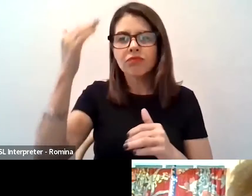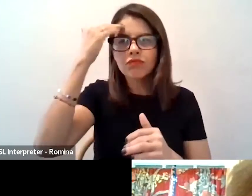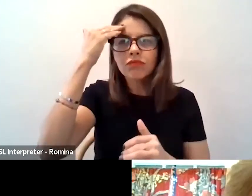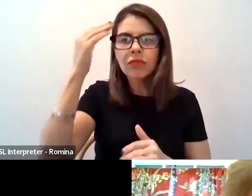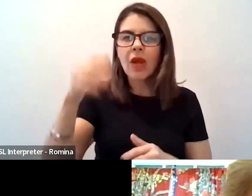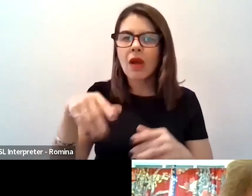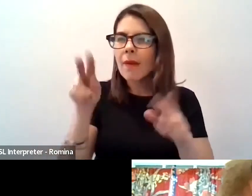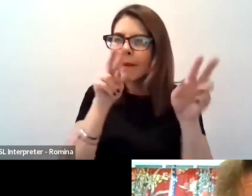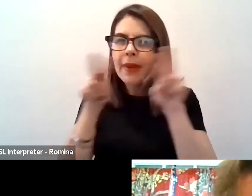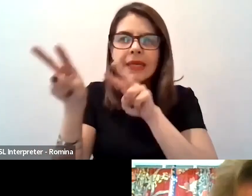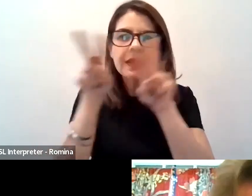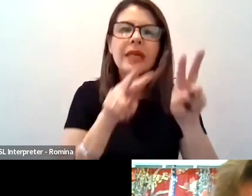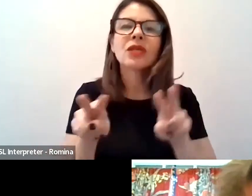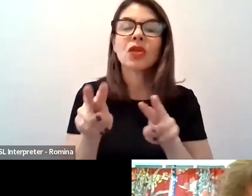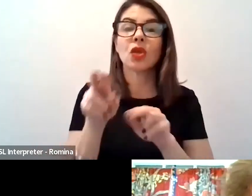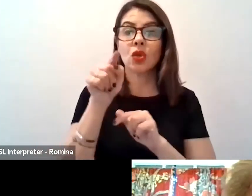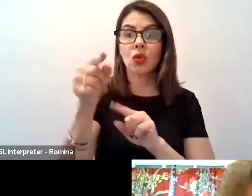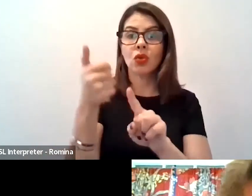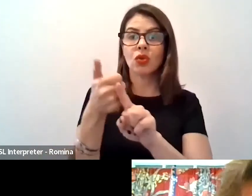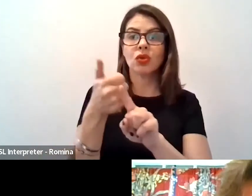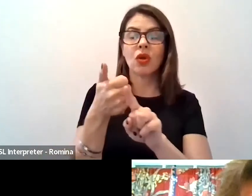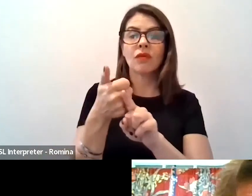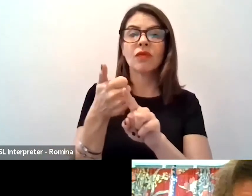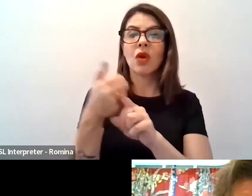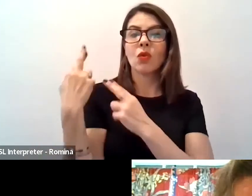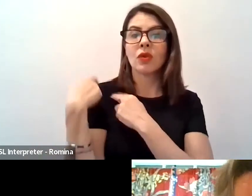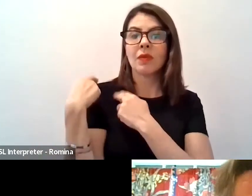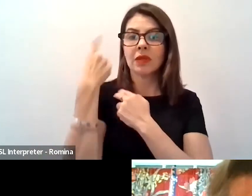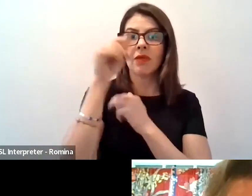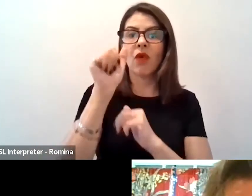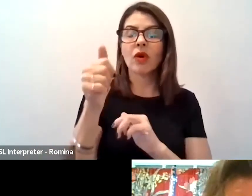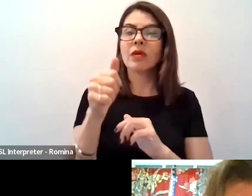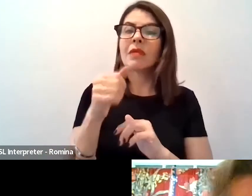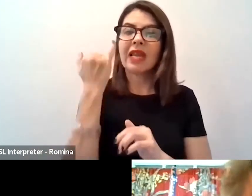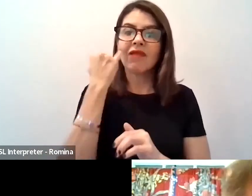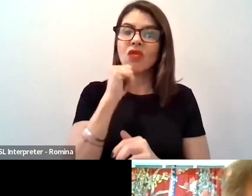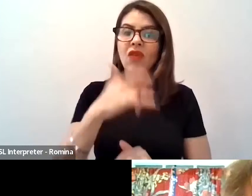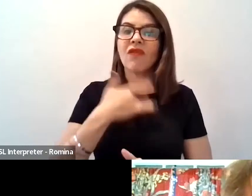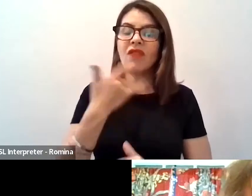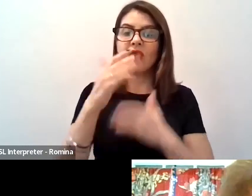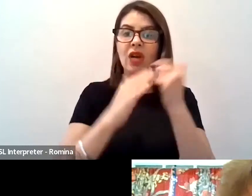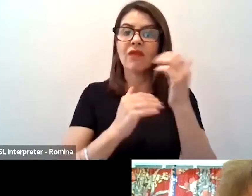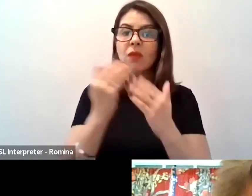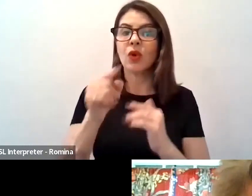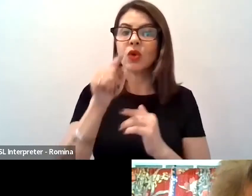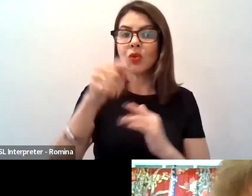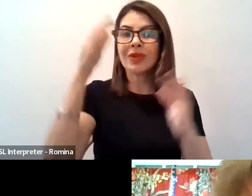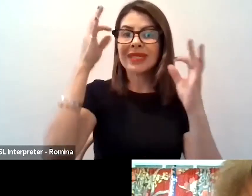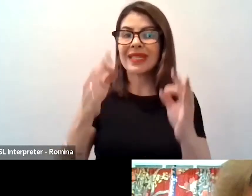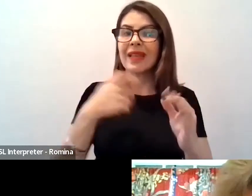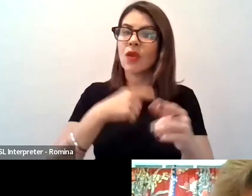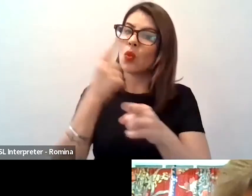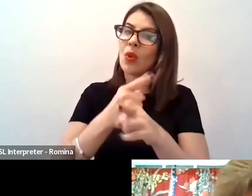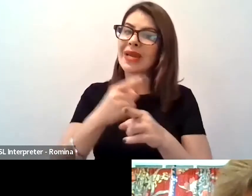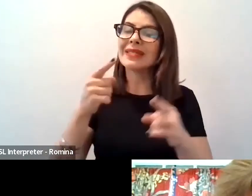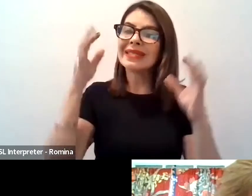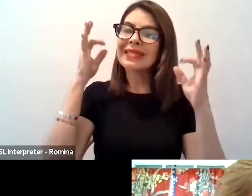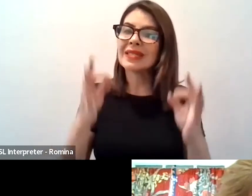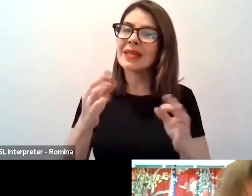they're responsible for creating safe conditions but it is ultimately up to you to make the right decision. That's what people should realize.